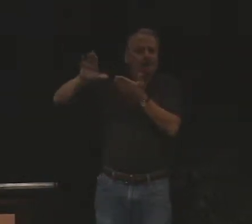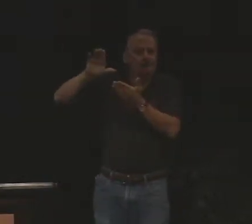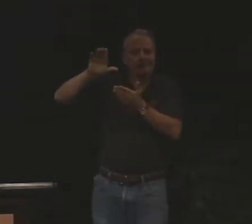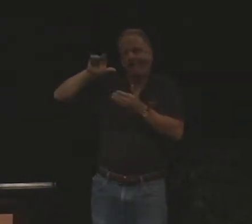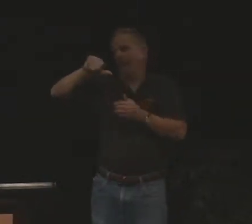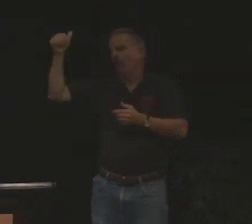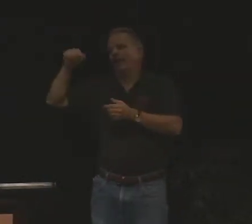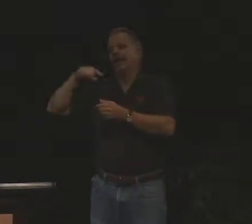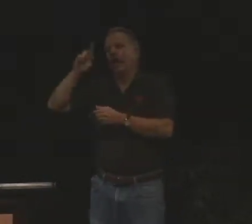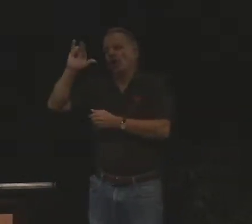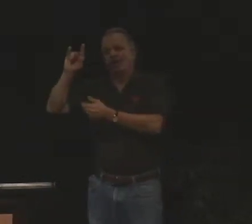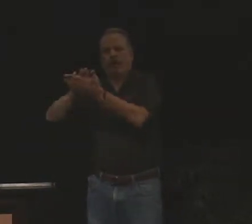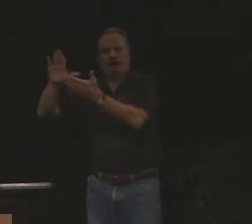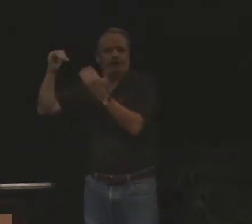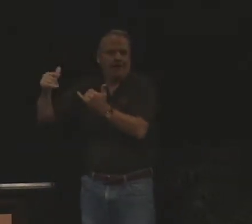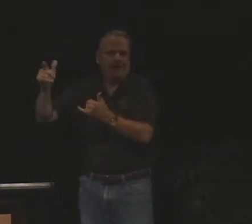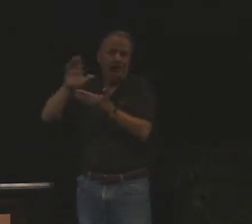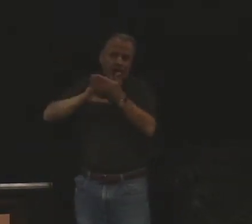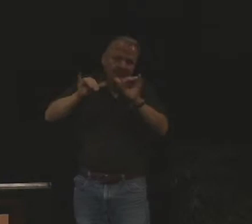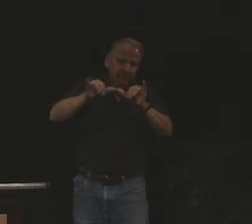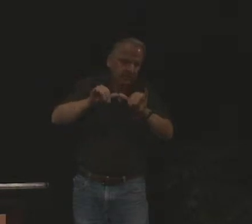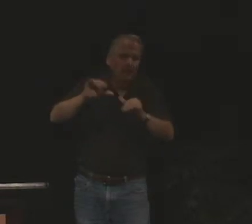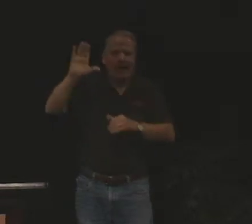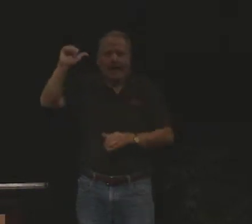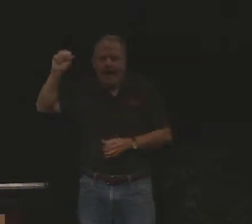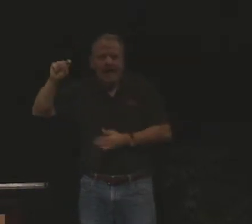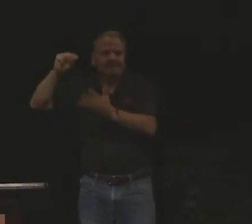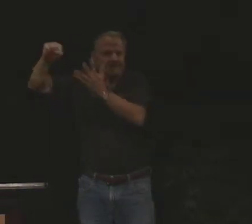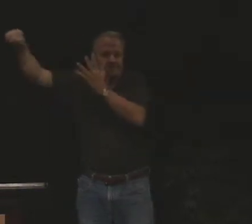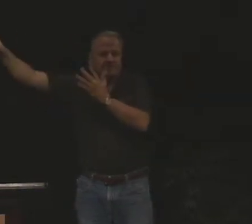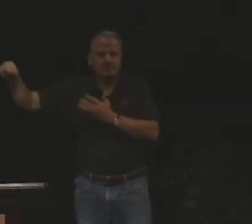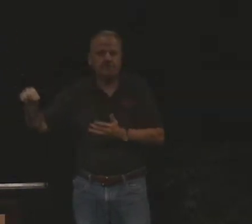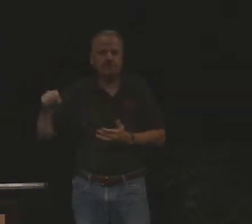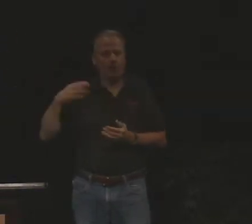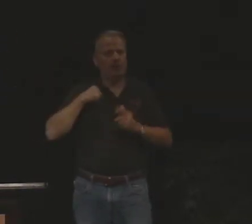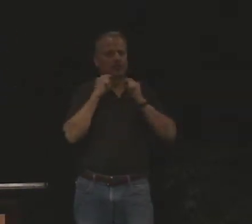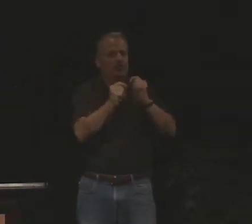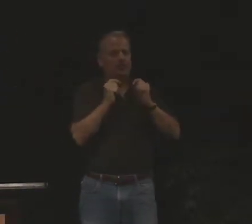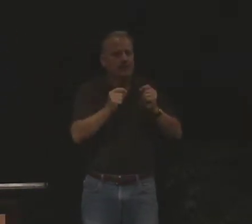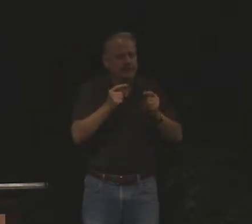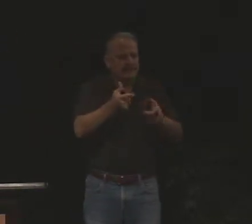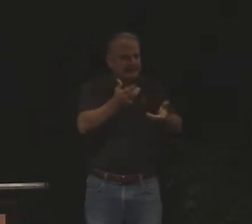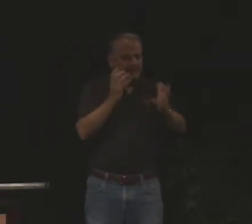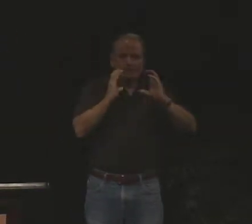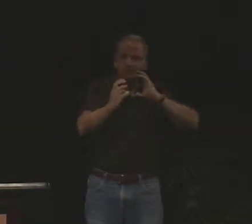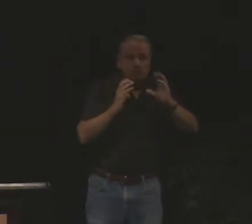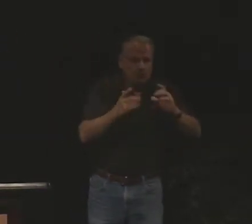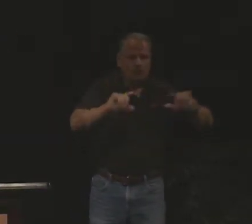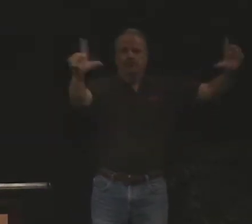A lot of our students attend the other colleges of RIT--CAS, the College of Engineering.